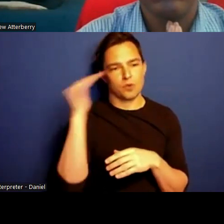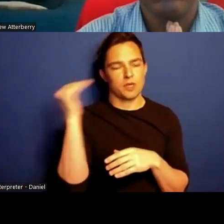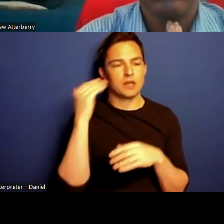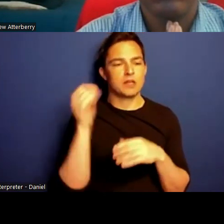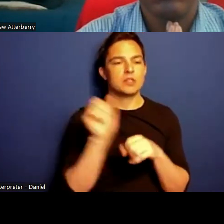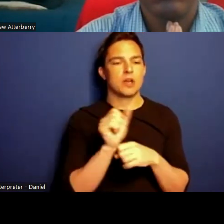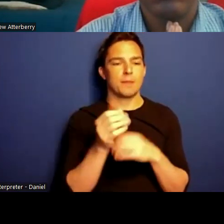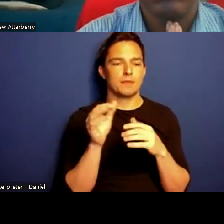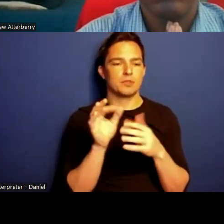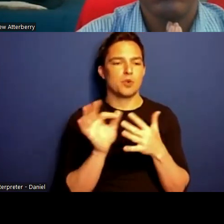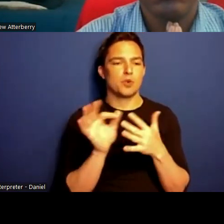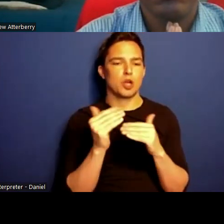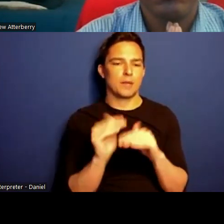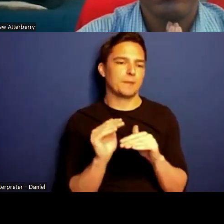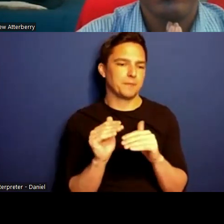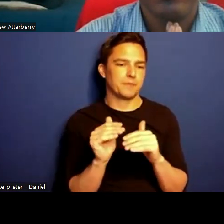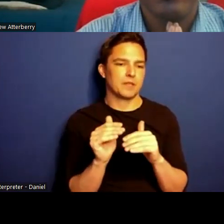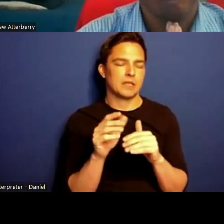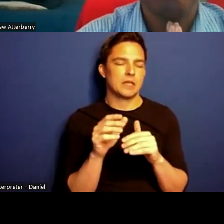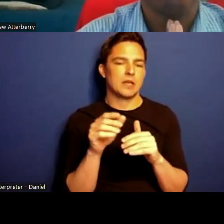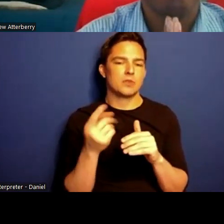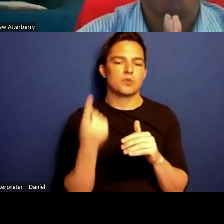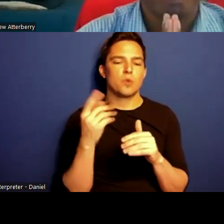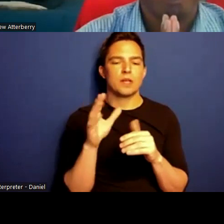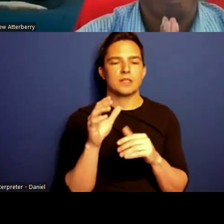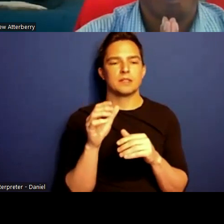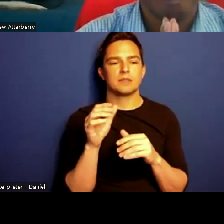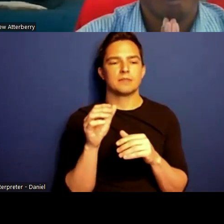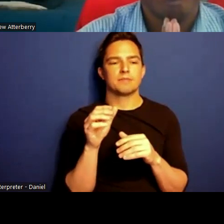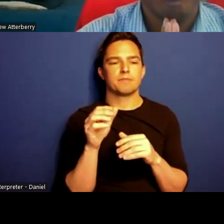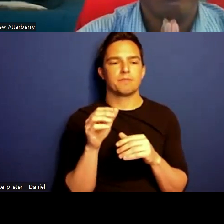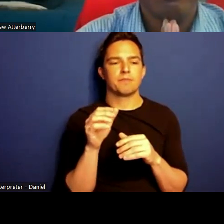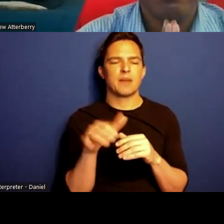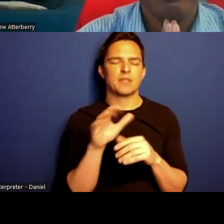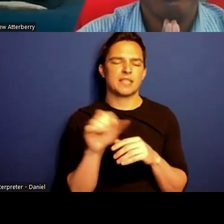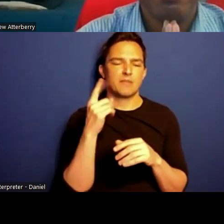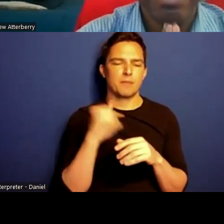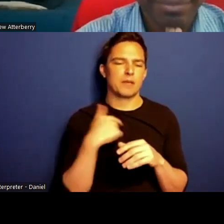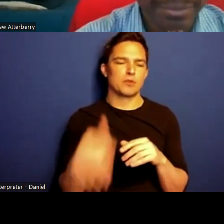limited. And especially that was the case growing up, but just knowing that there were blind adults